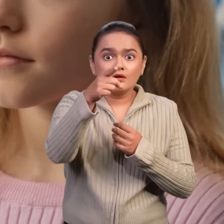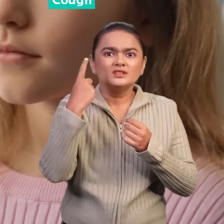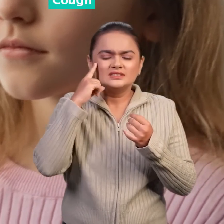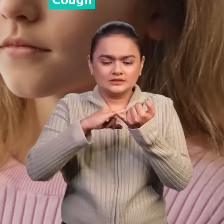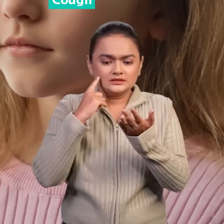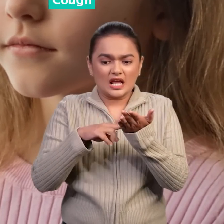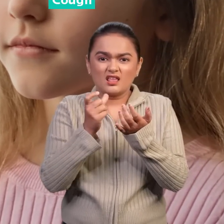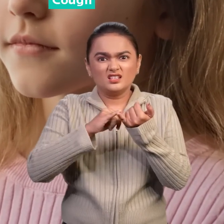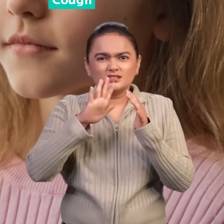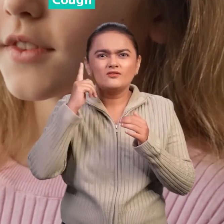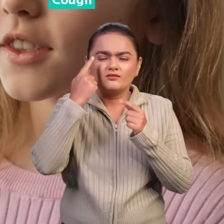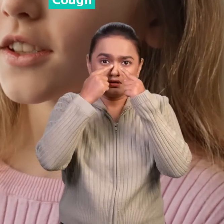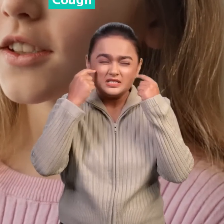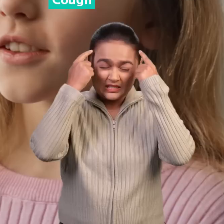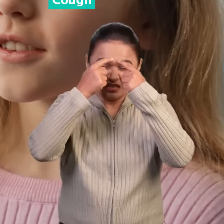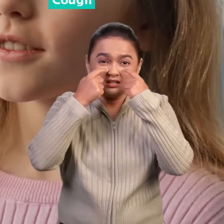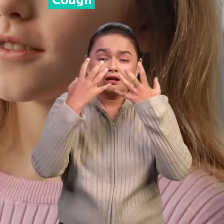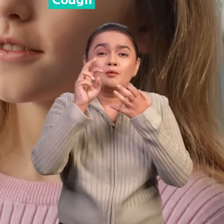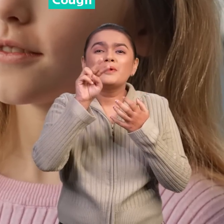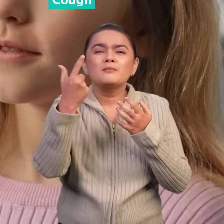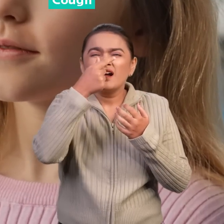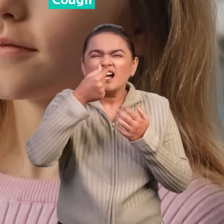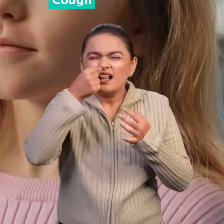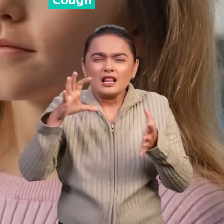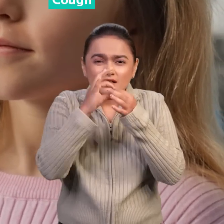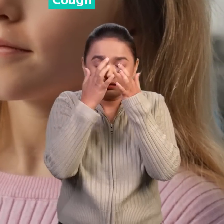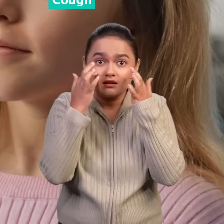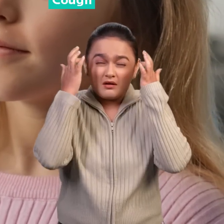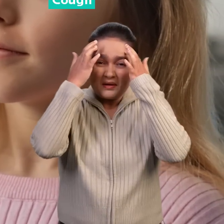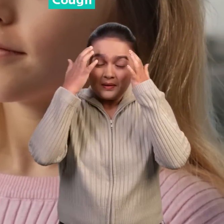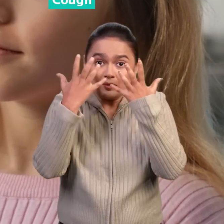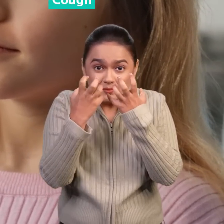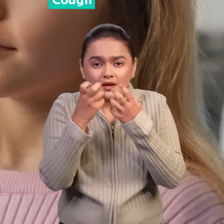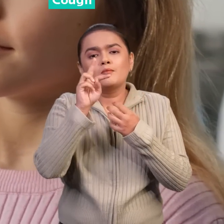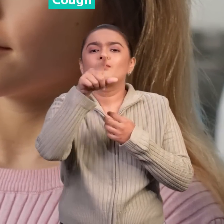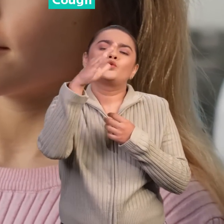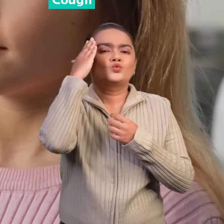if you know you have sinus issues, how would you know you have sinus issues? Typically you have a cold along with it.